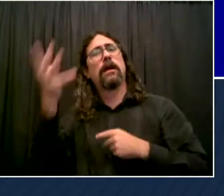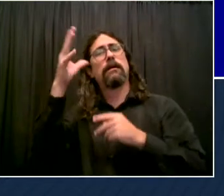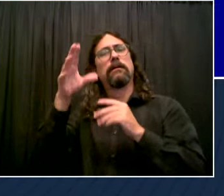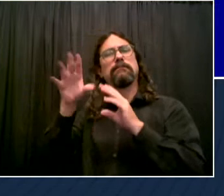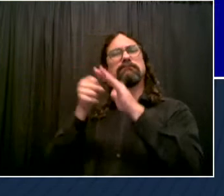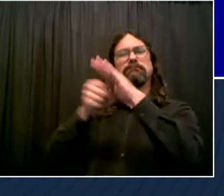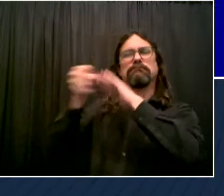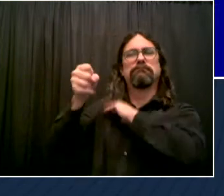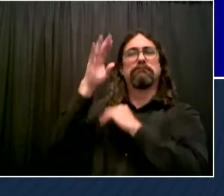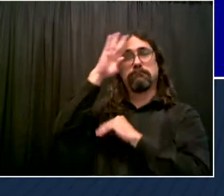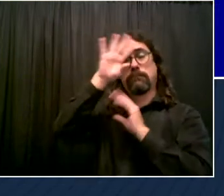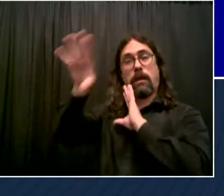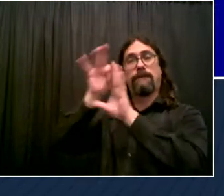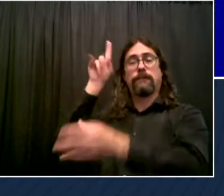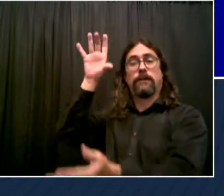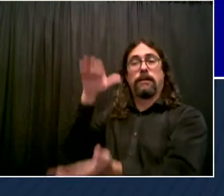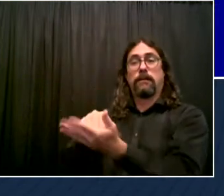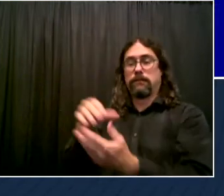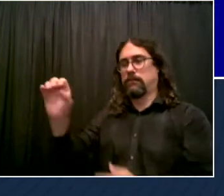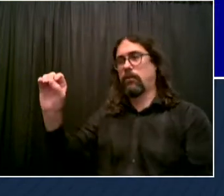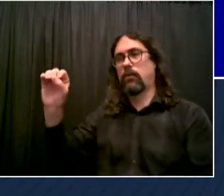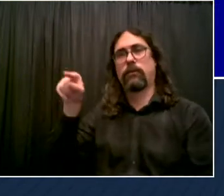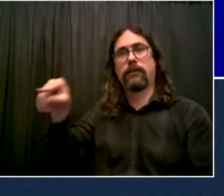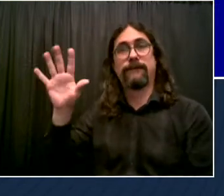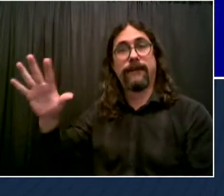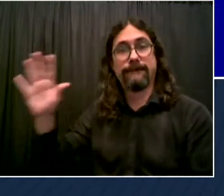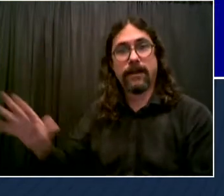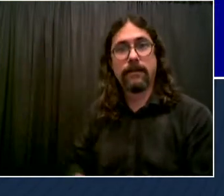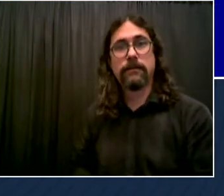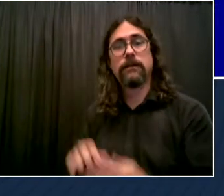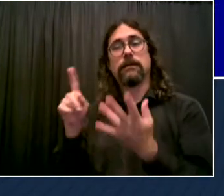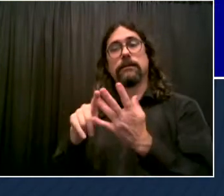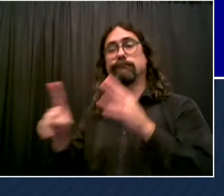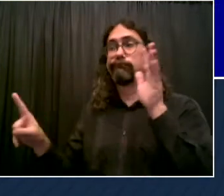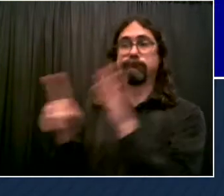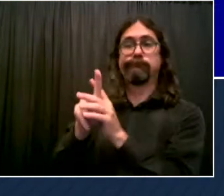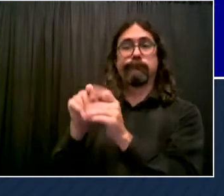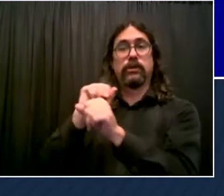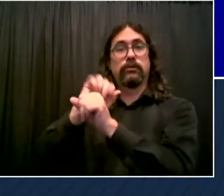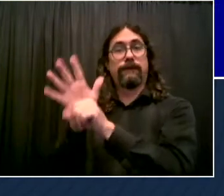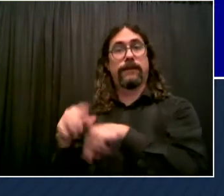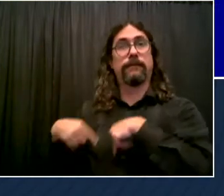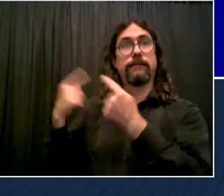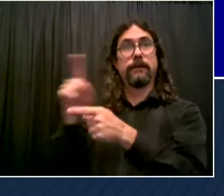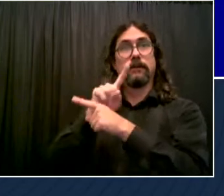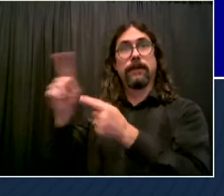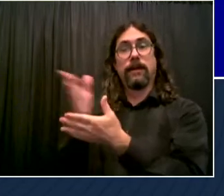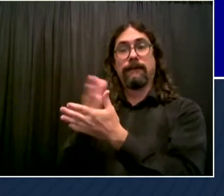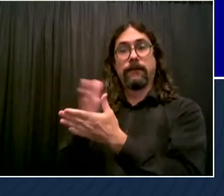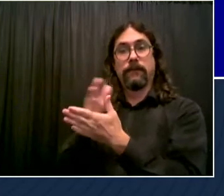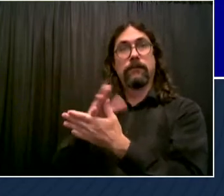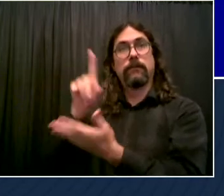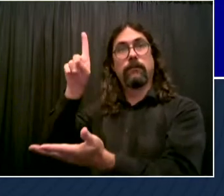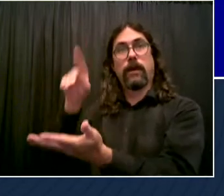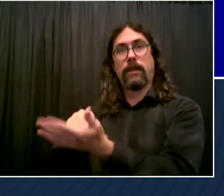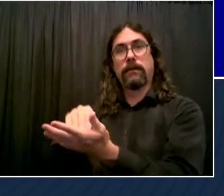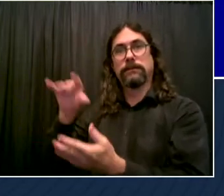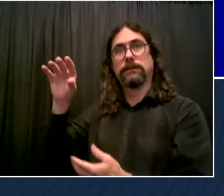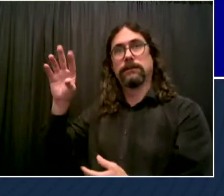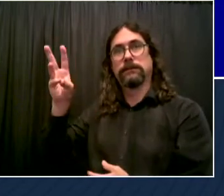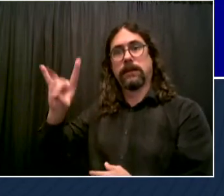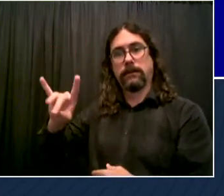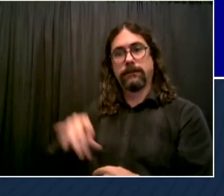, HOSPITAL 0.55.